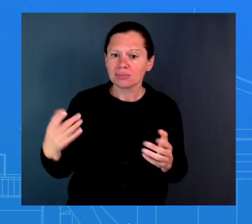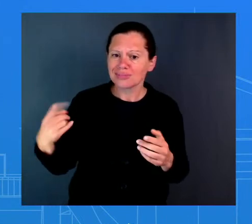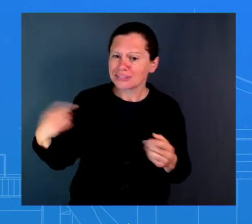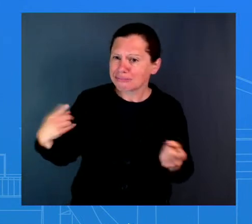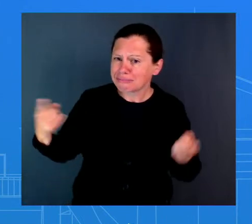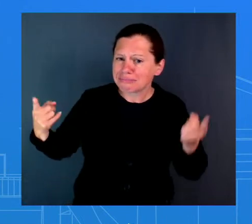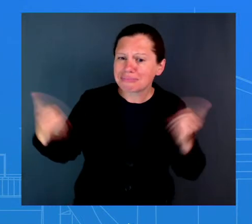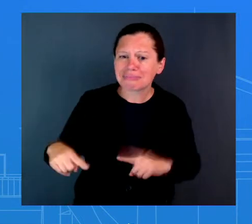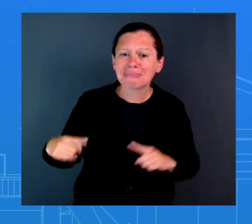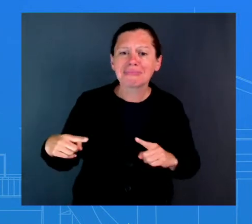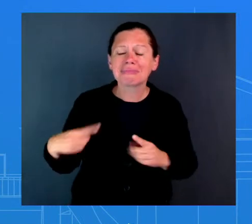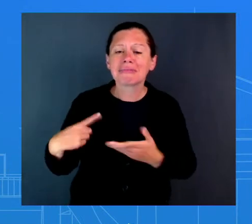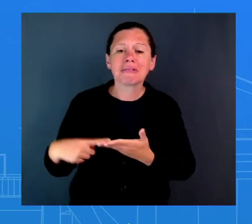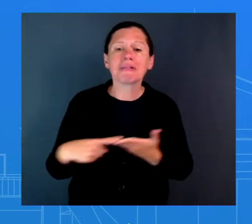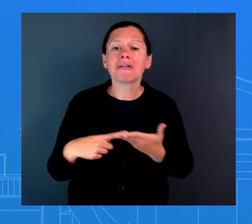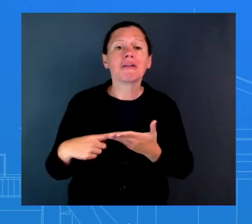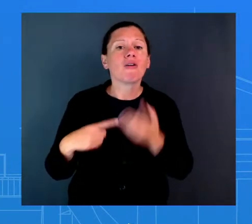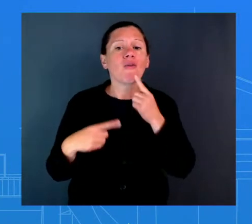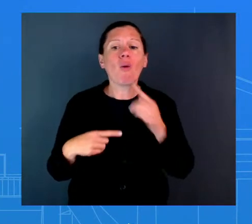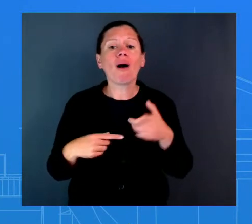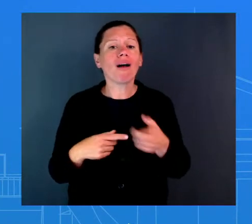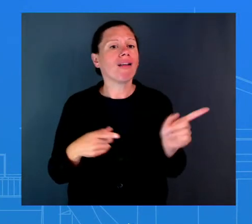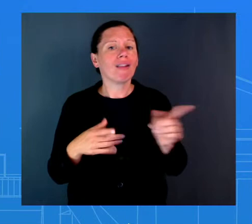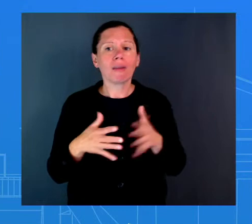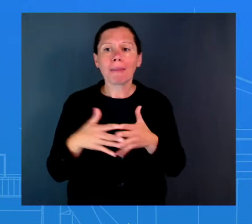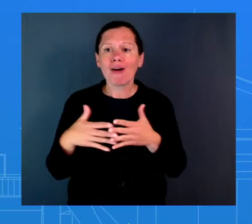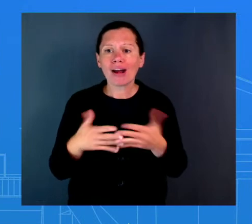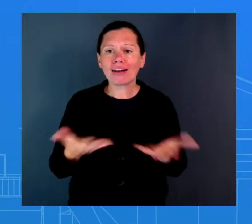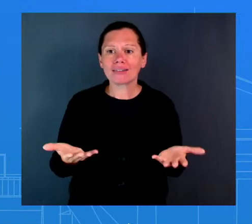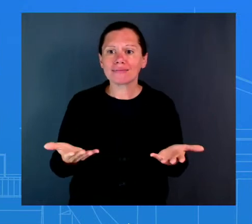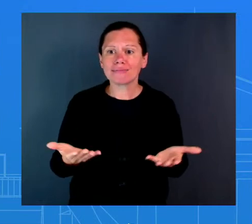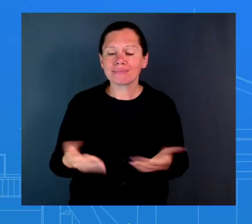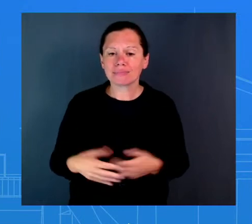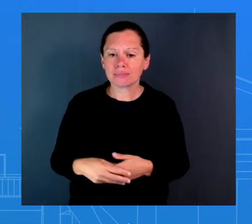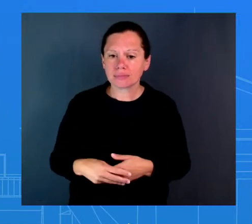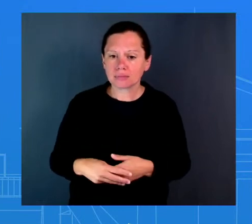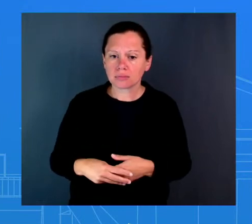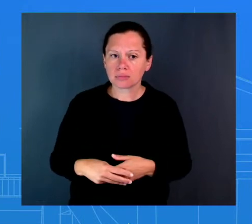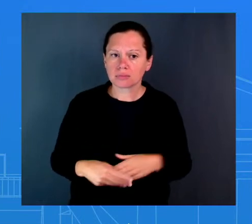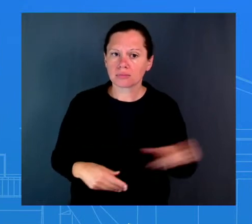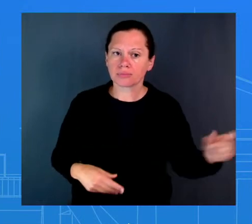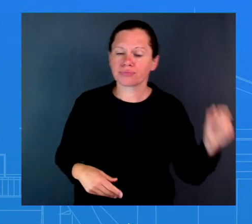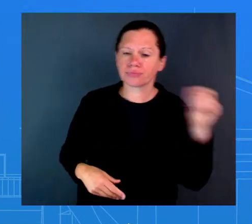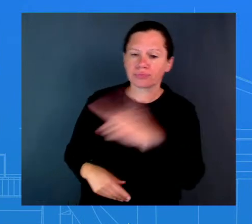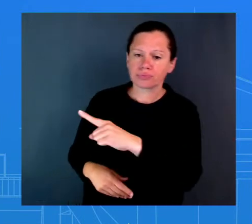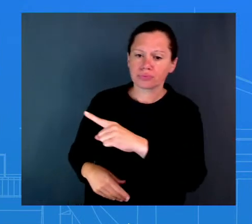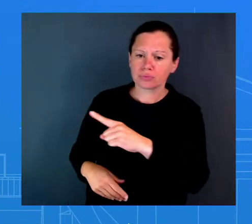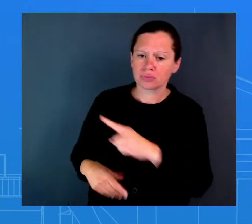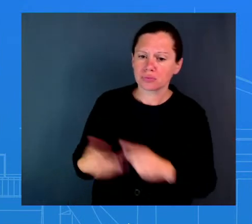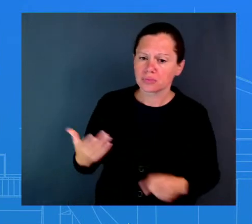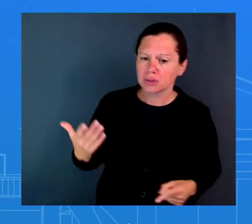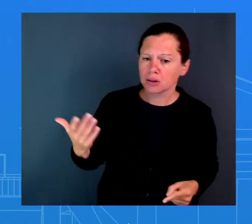The Press: Thanks. Two quick topics. Has OMB given guidance yet to federal agencies on what they can and can't do in case of a government shutdown?